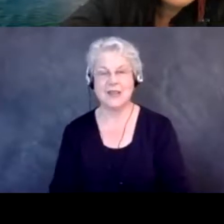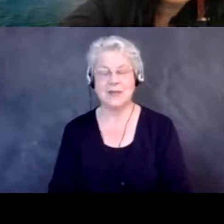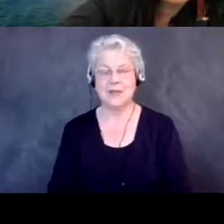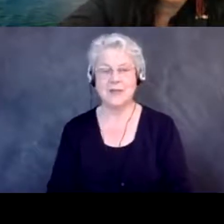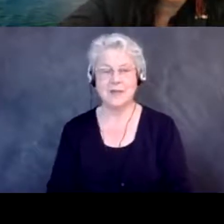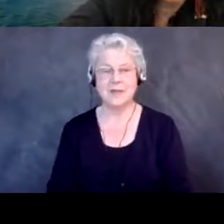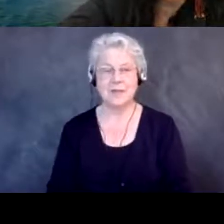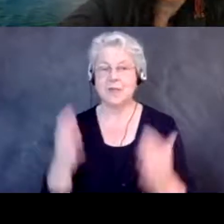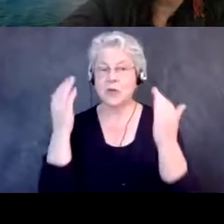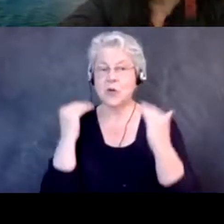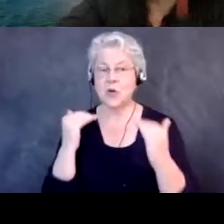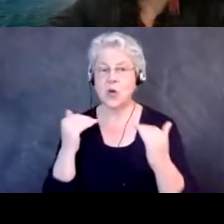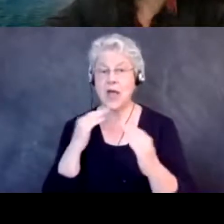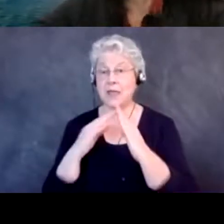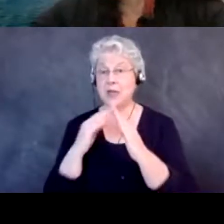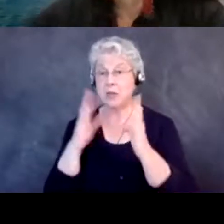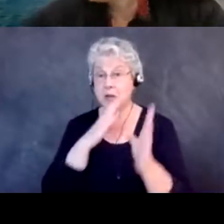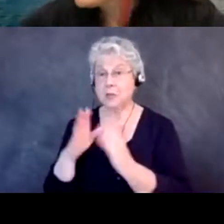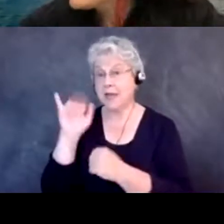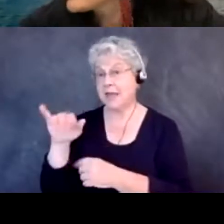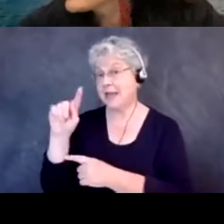The community plan is a tool -- (Phone Interruption) -- and I apologize